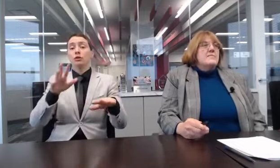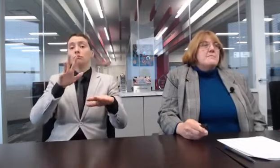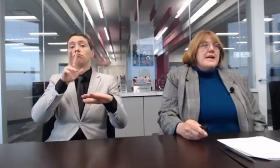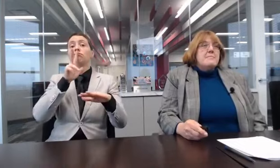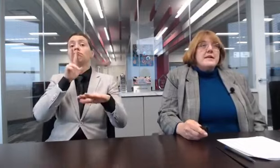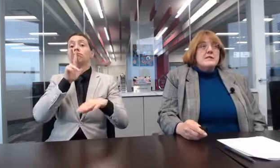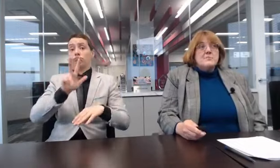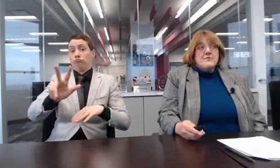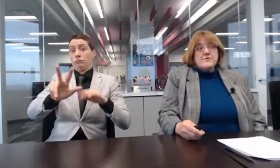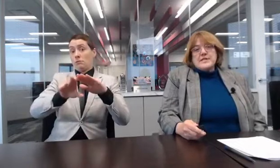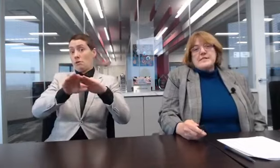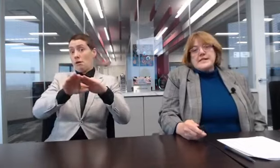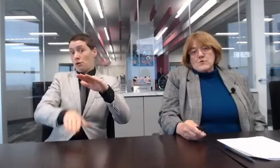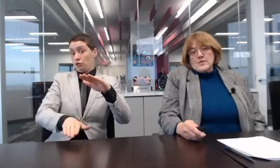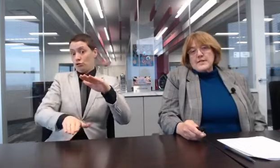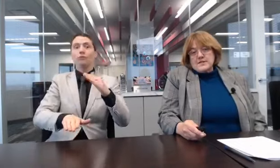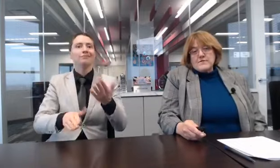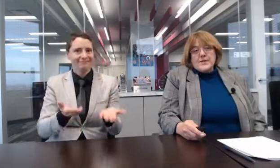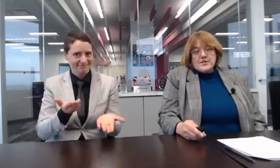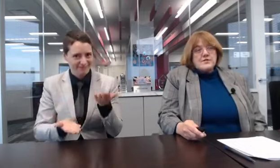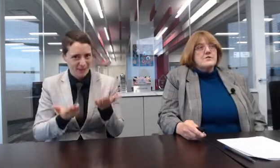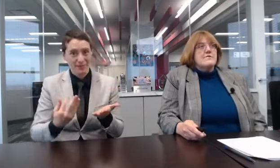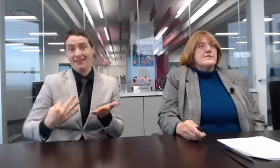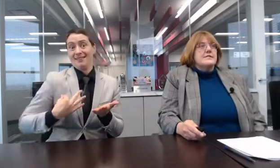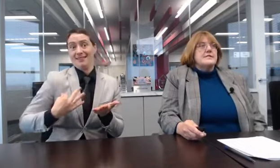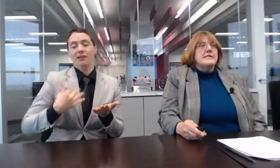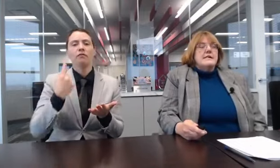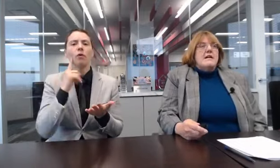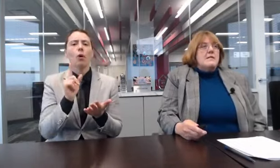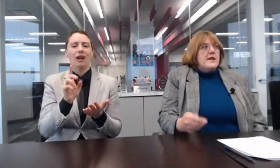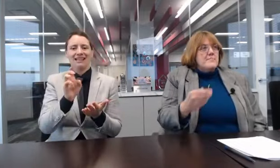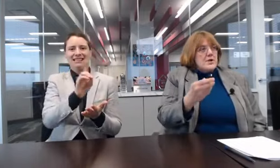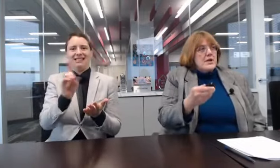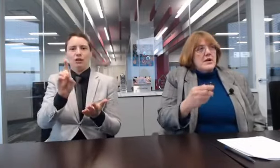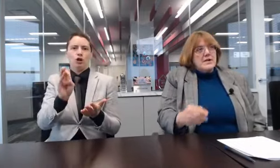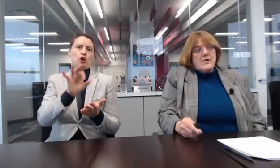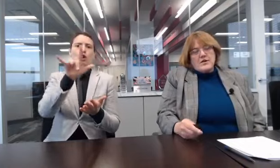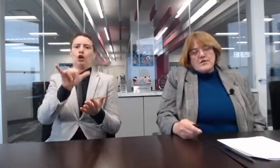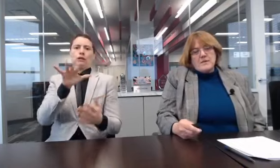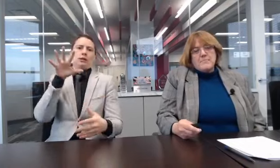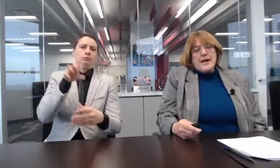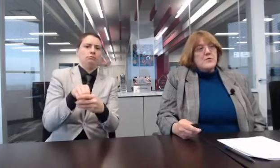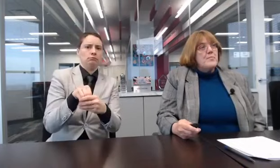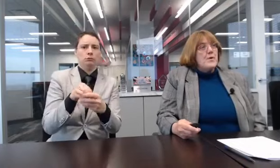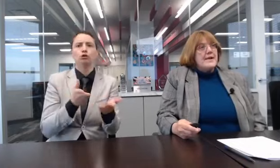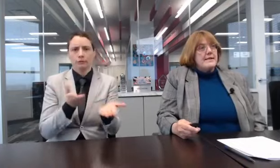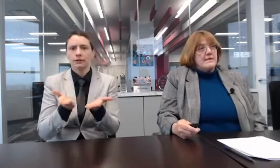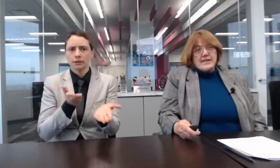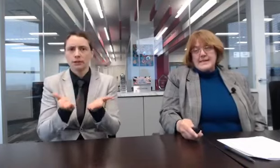they may be eligible for DD early intervention services. I put on our PowerPoint a link